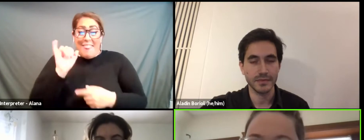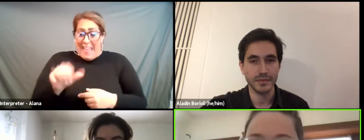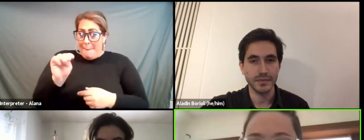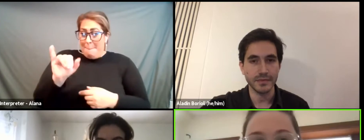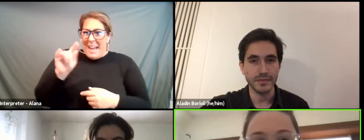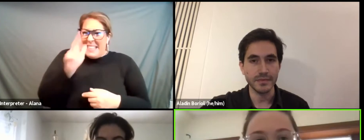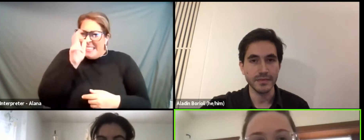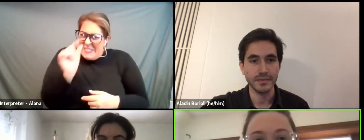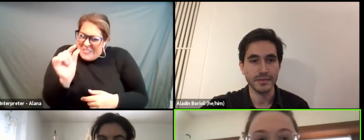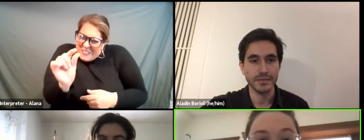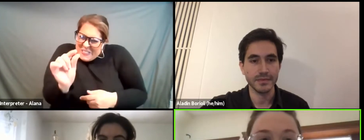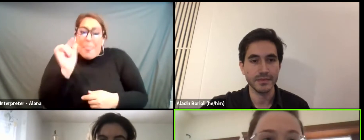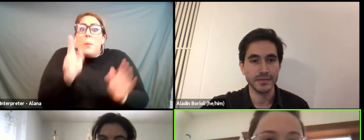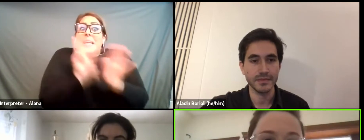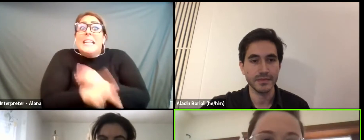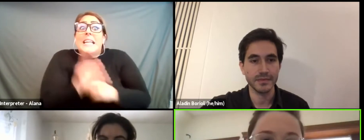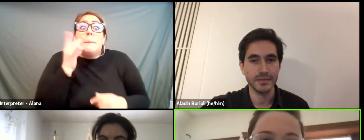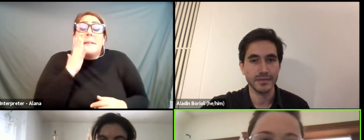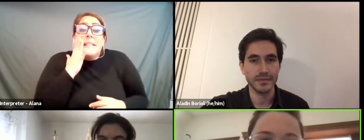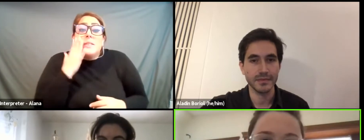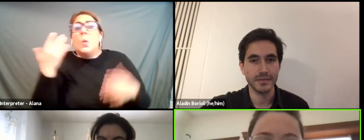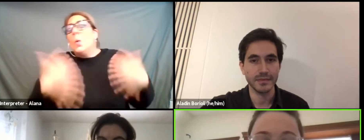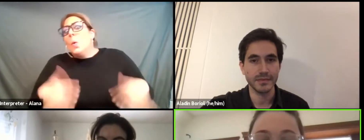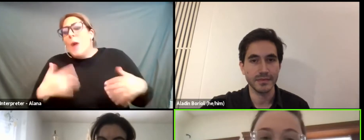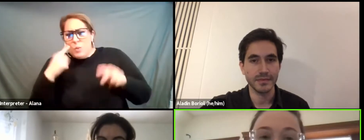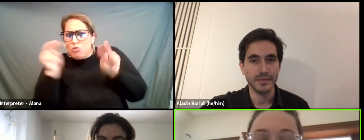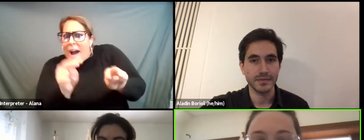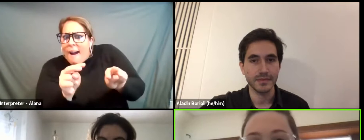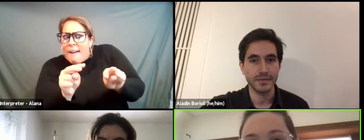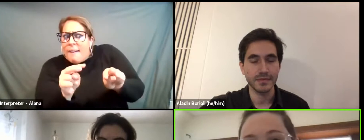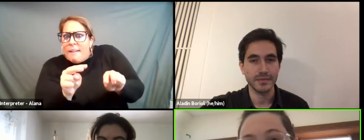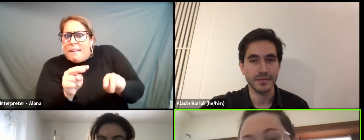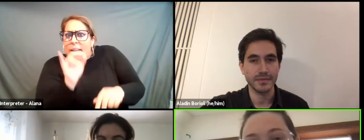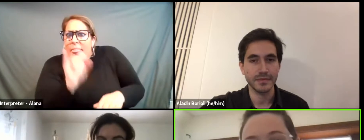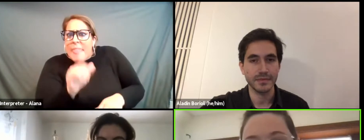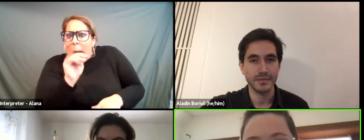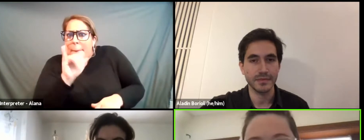So having something that could really track the Varroa Mites during the time we're not visiting